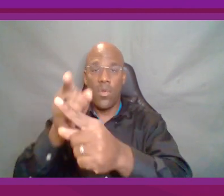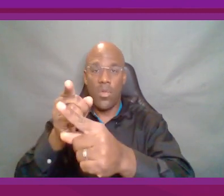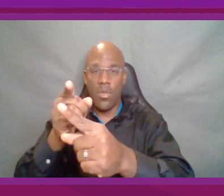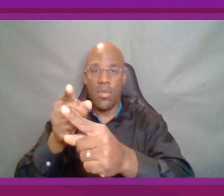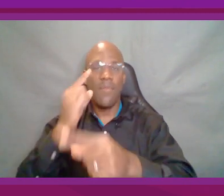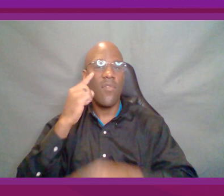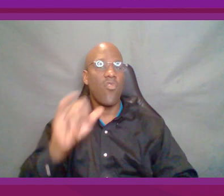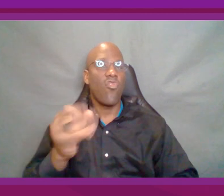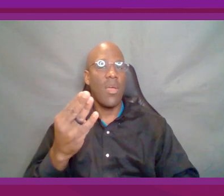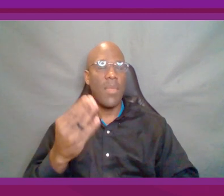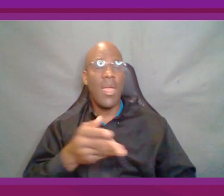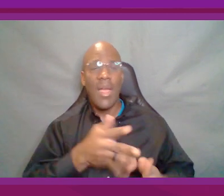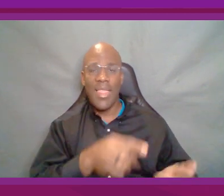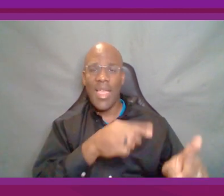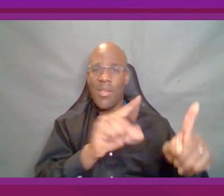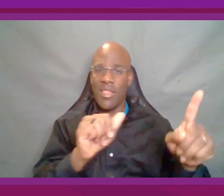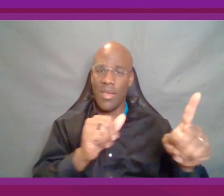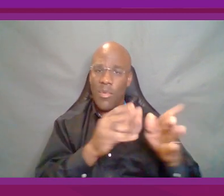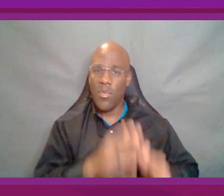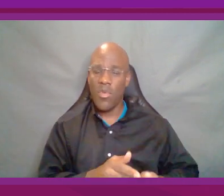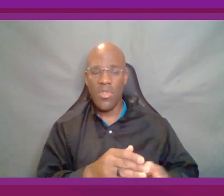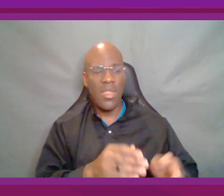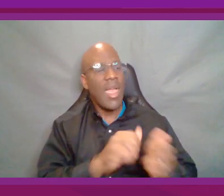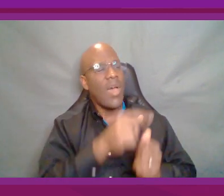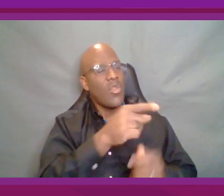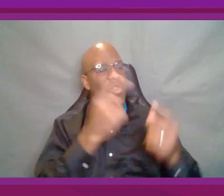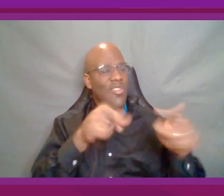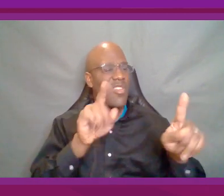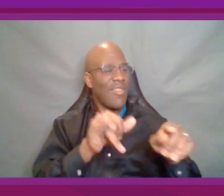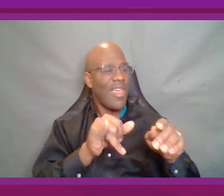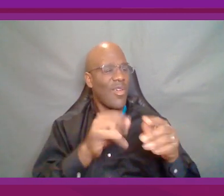tell you how they would achieve that goal, you would get more of a diversity within the